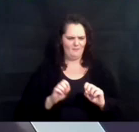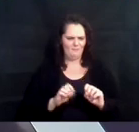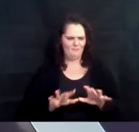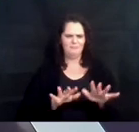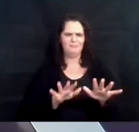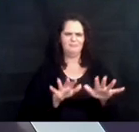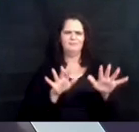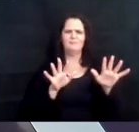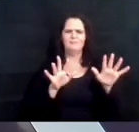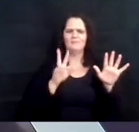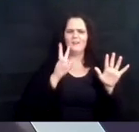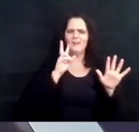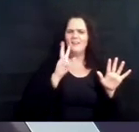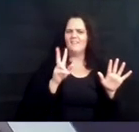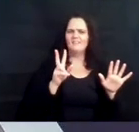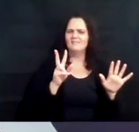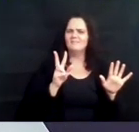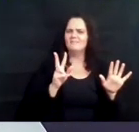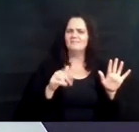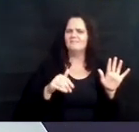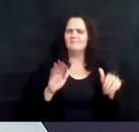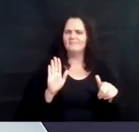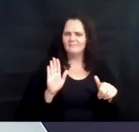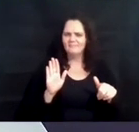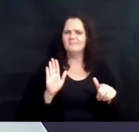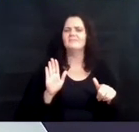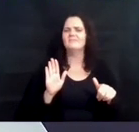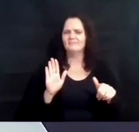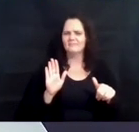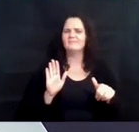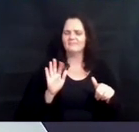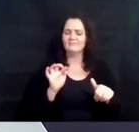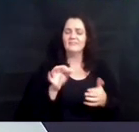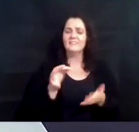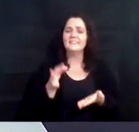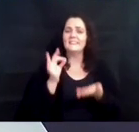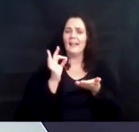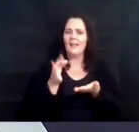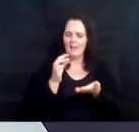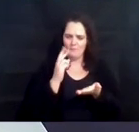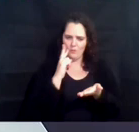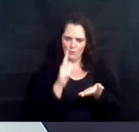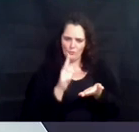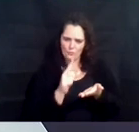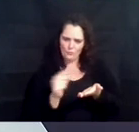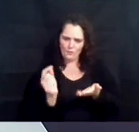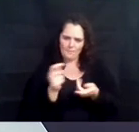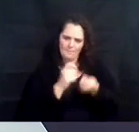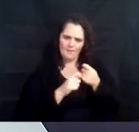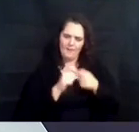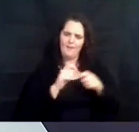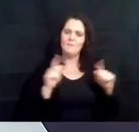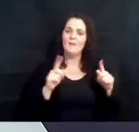photograph, which anthropomorphizes the the teacups and makes them look like dancers.